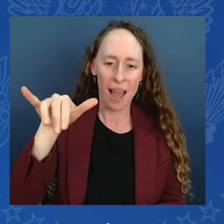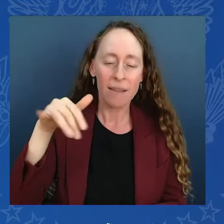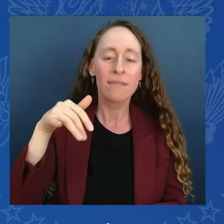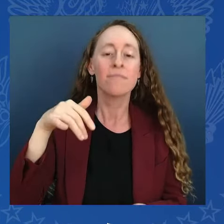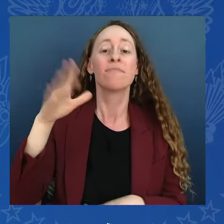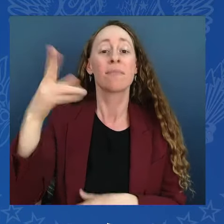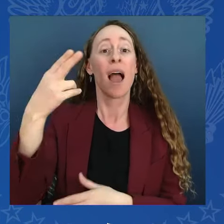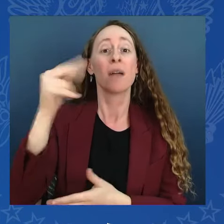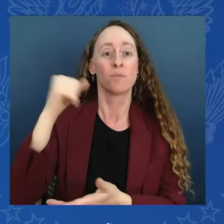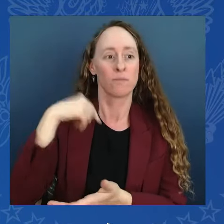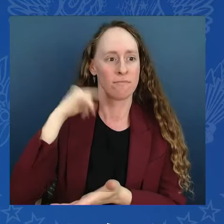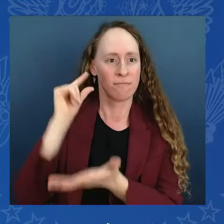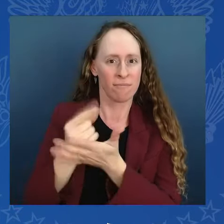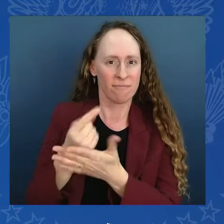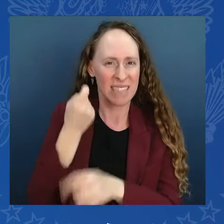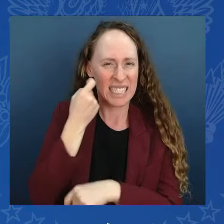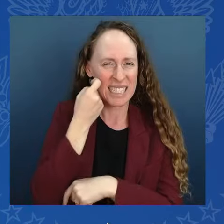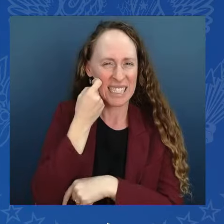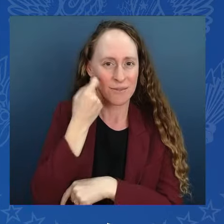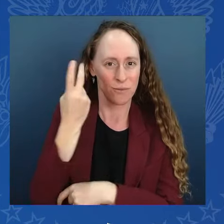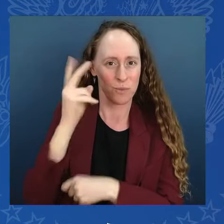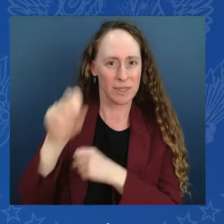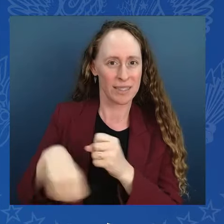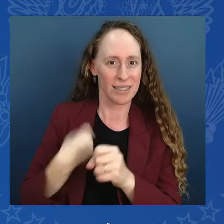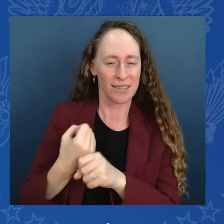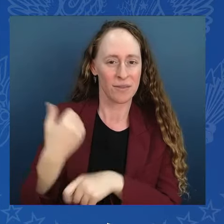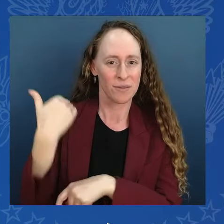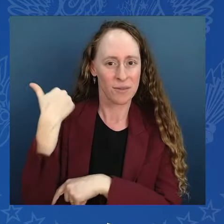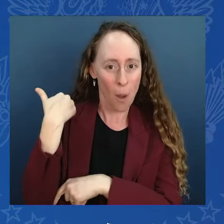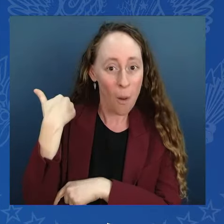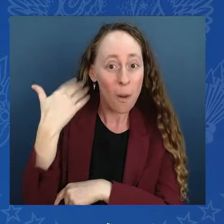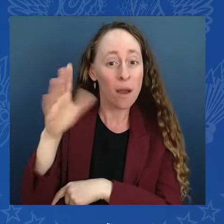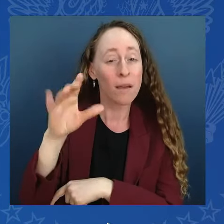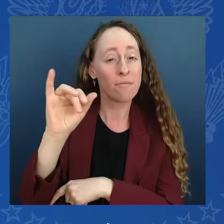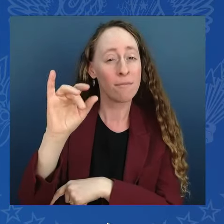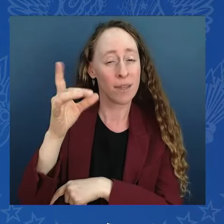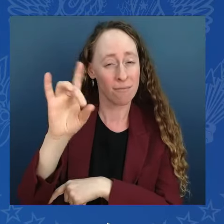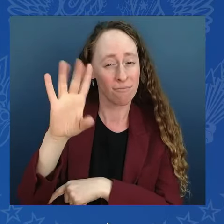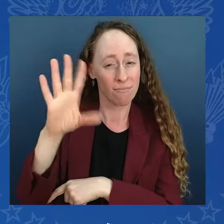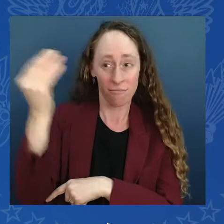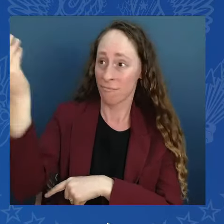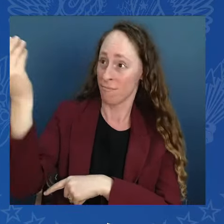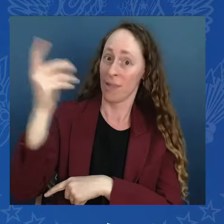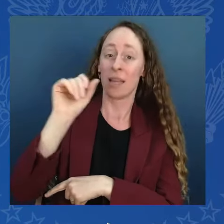would have brought me here to you are today, getting to introduce President Joe Biden, I wouldn't believe it.